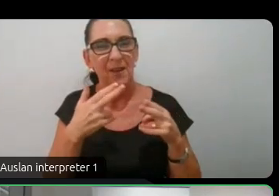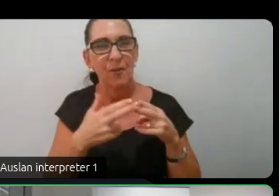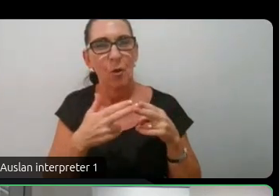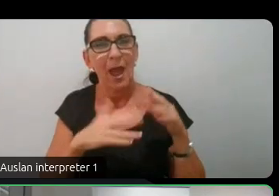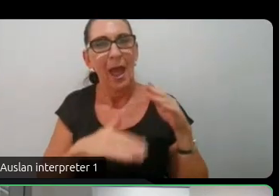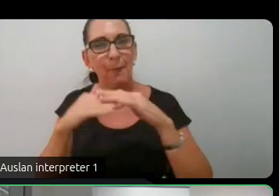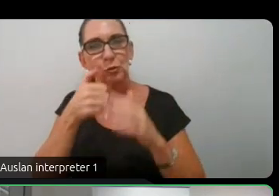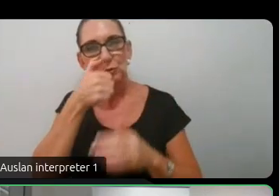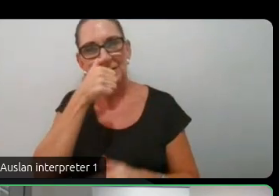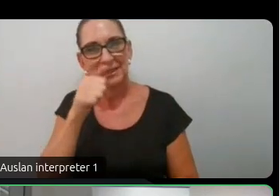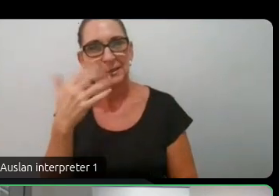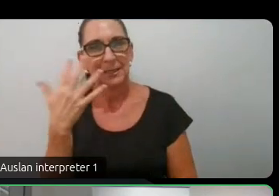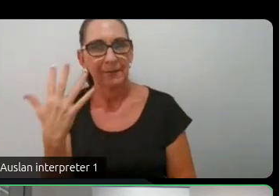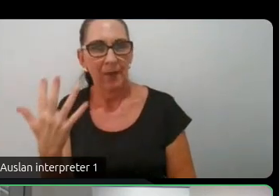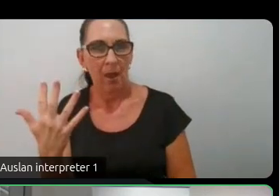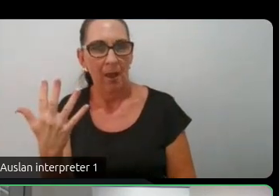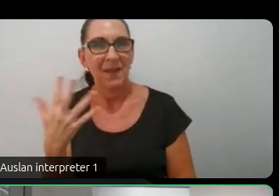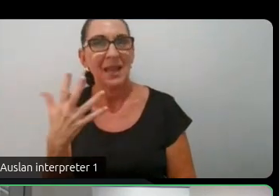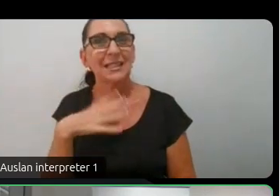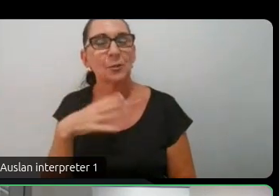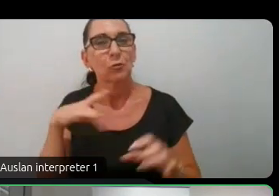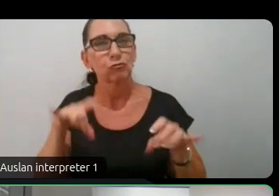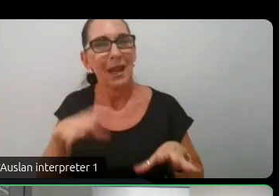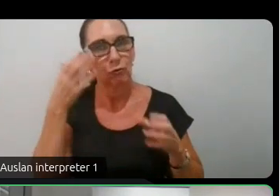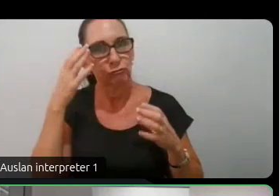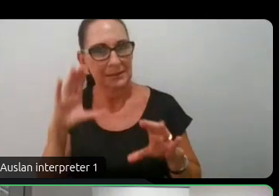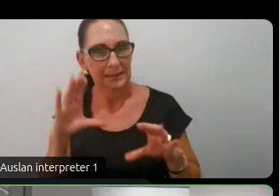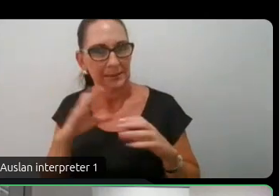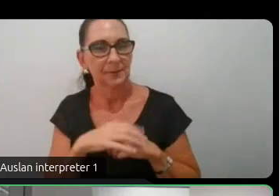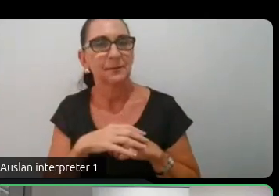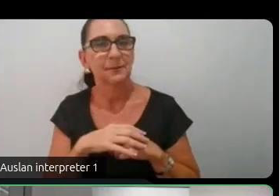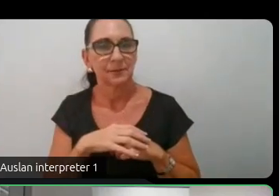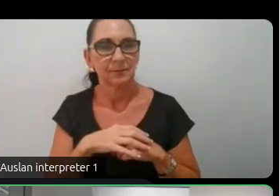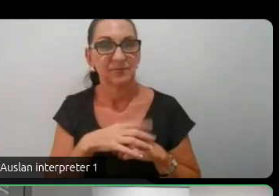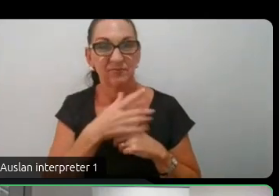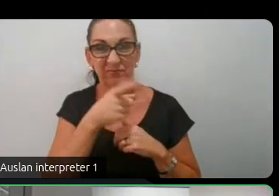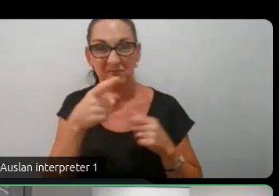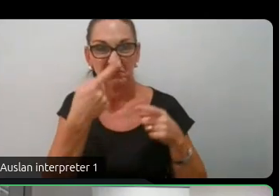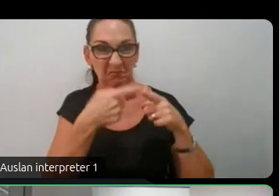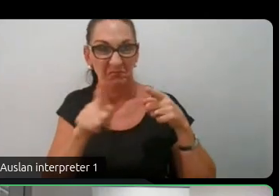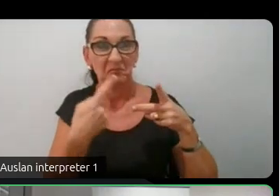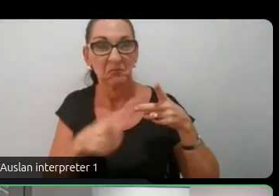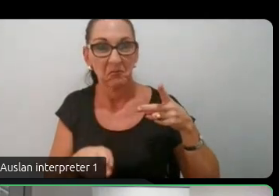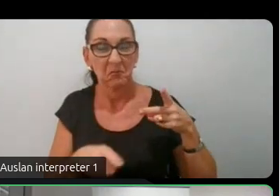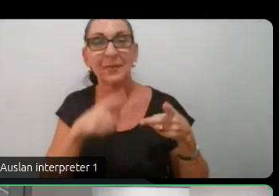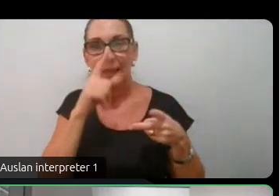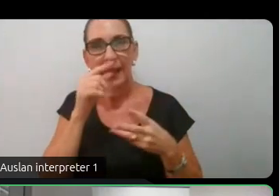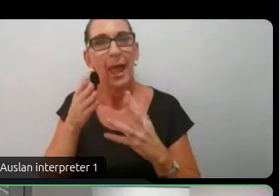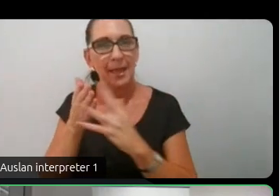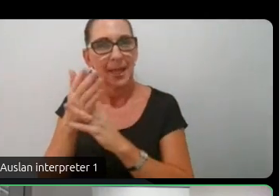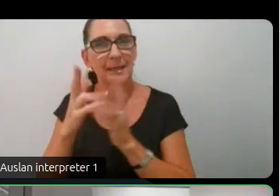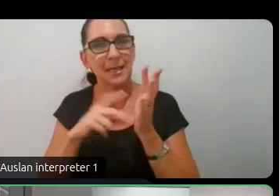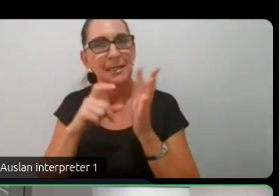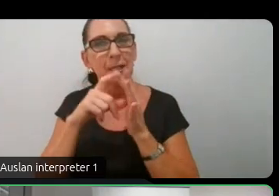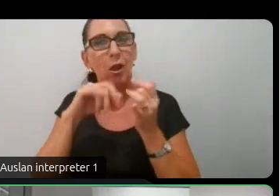be Australian resident. Um once you meet those two, you can either gain access to the NDIS um